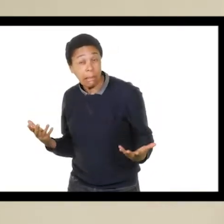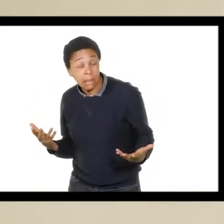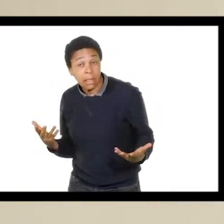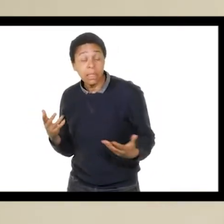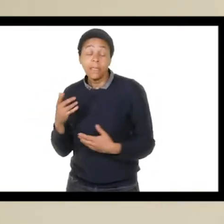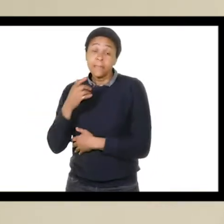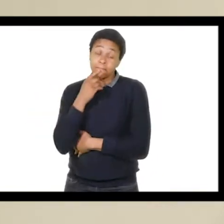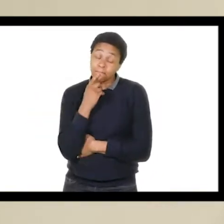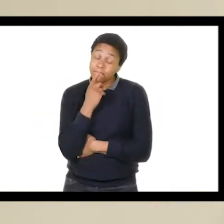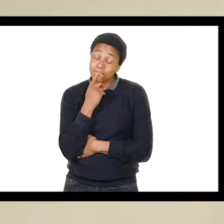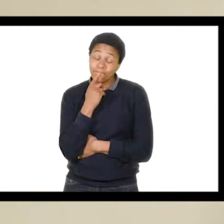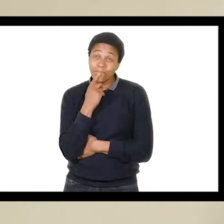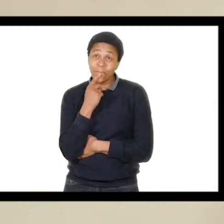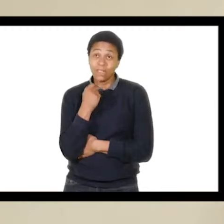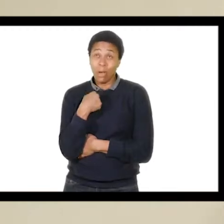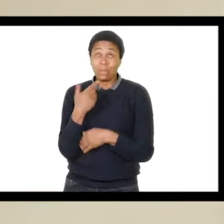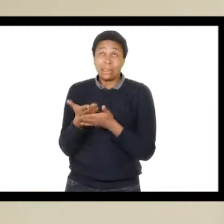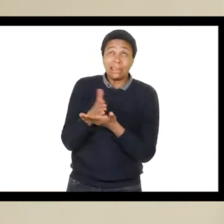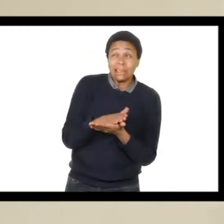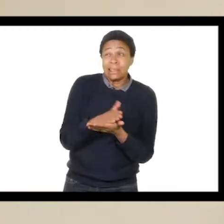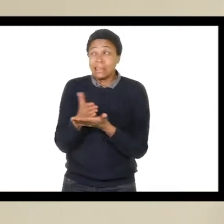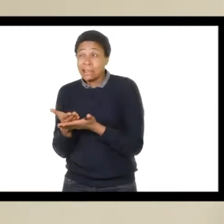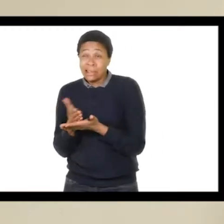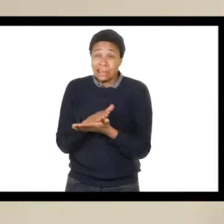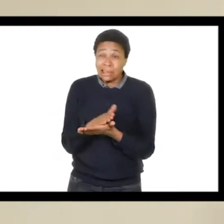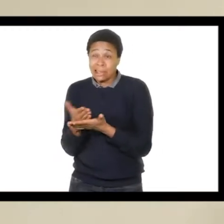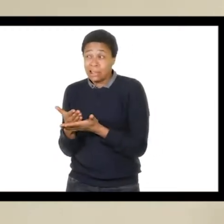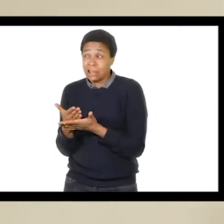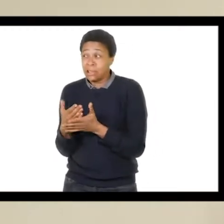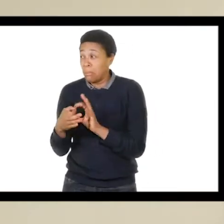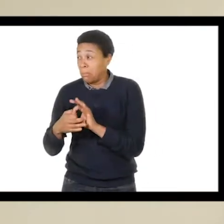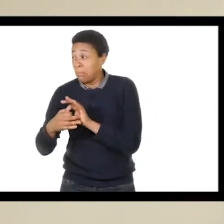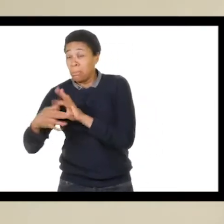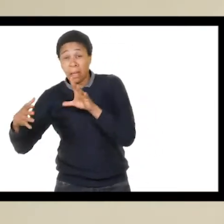would she have turned against me? And that’s, there I was thinking